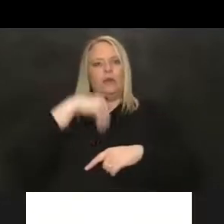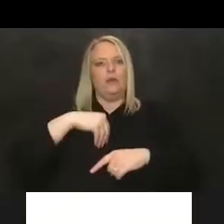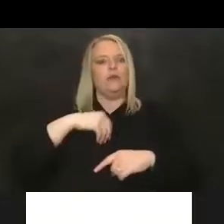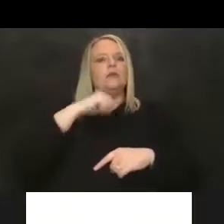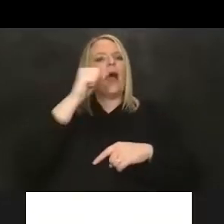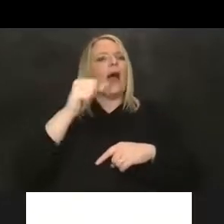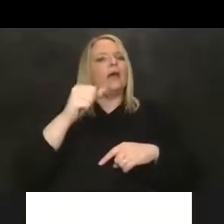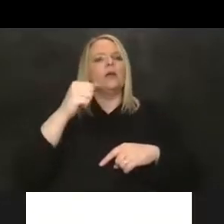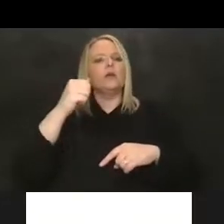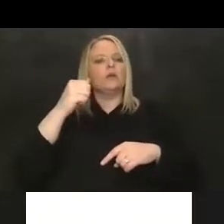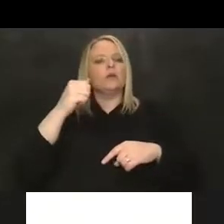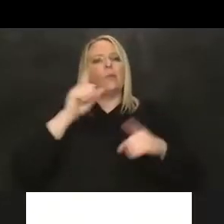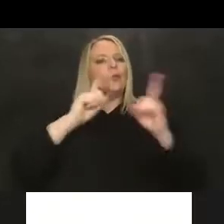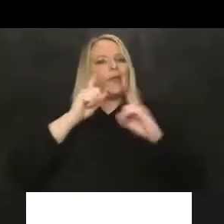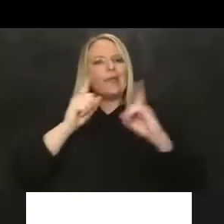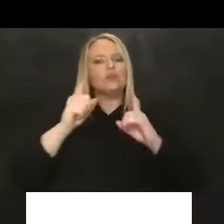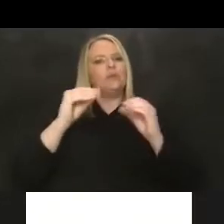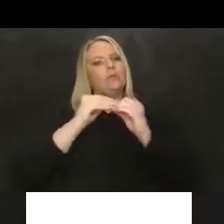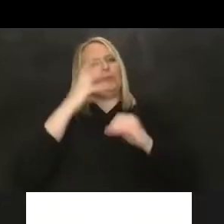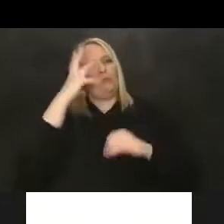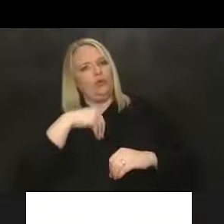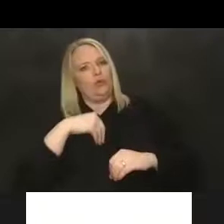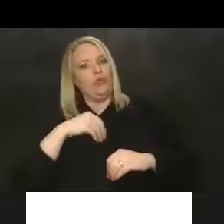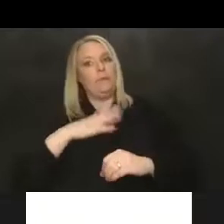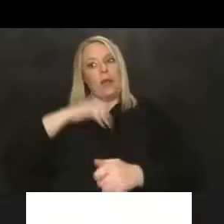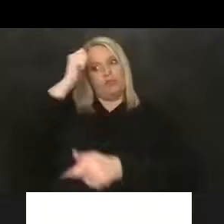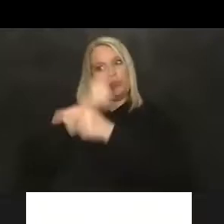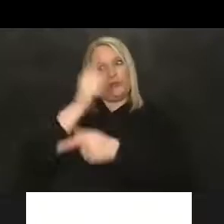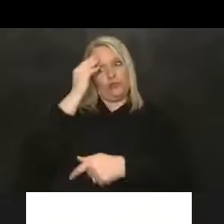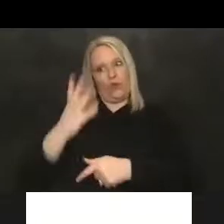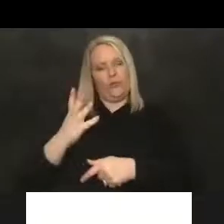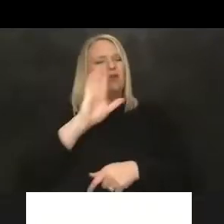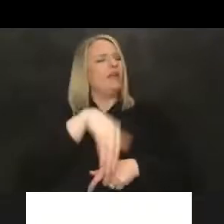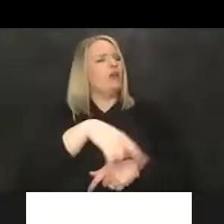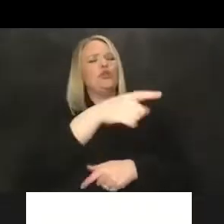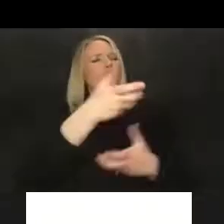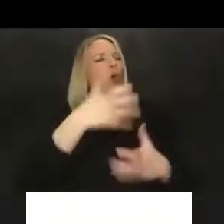nature of it, and my brother said to me one day "You don't want to learn how to sign" and I was